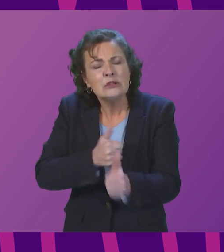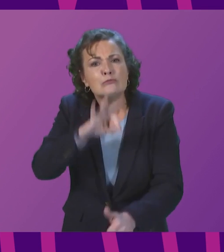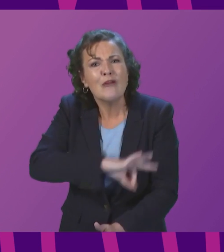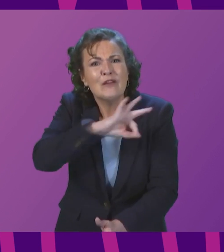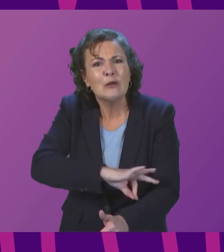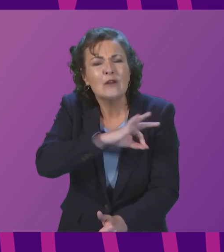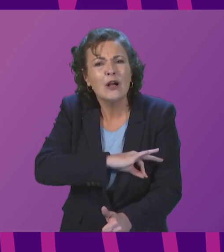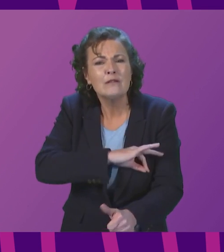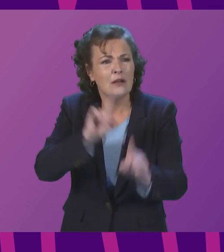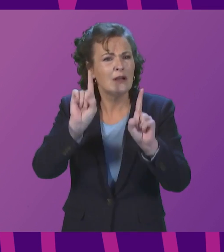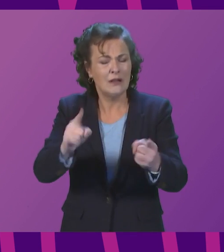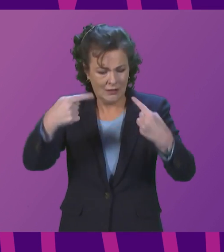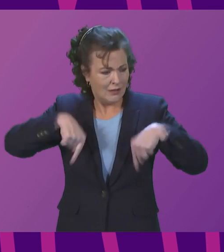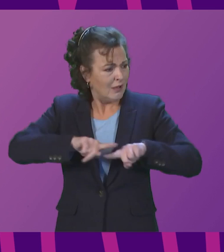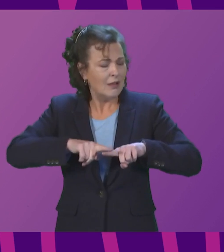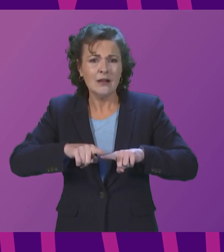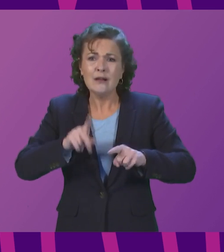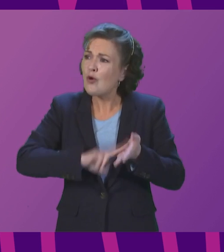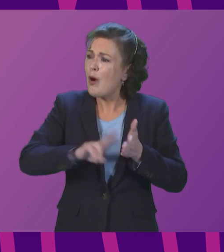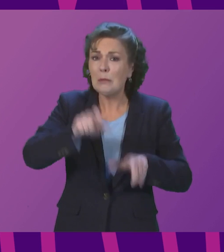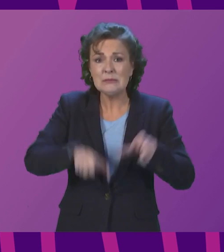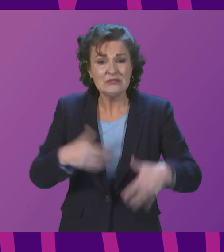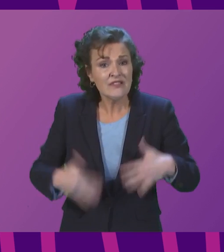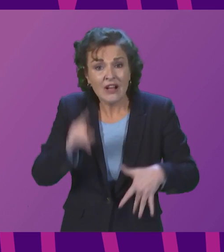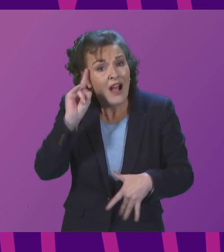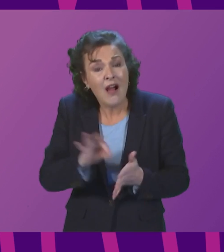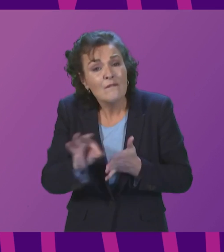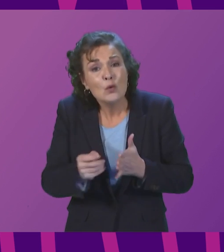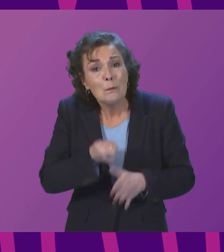We need a windfall tax on energy companies, with the money going into people’s pockets.